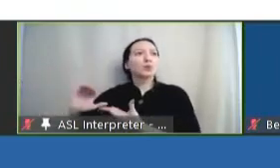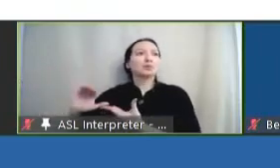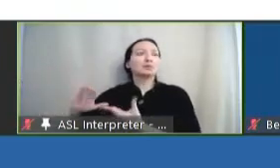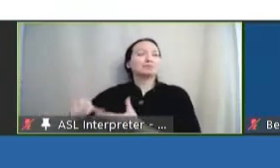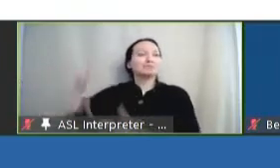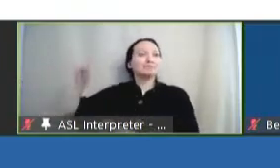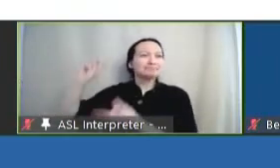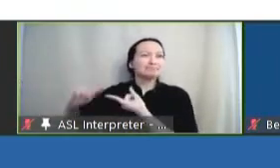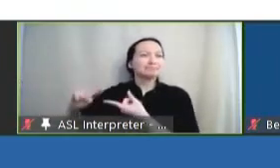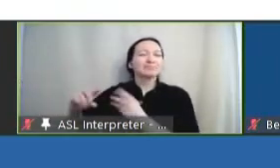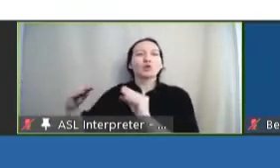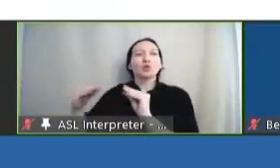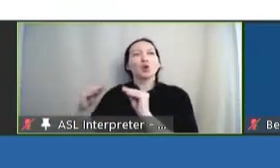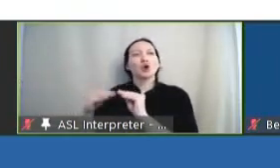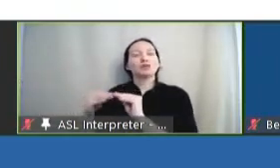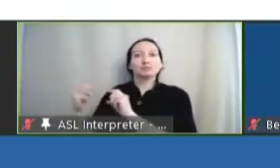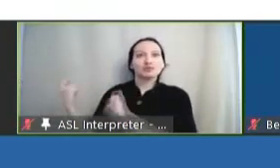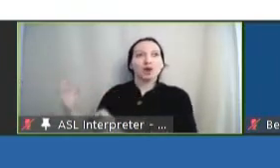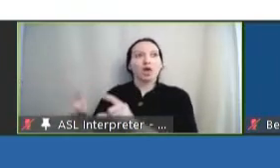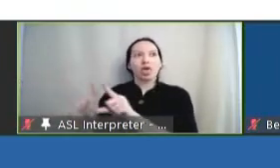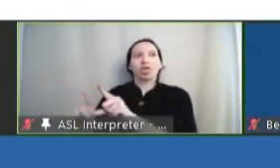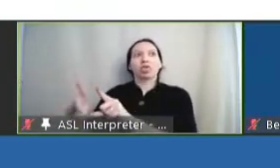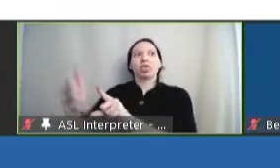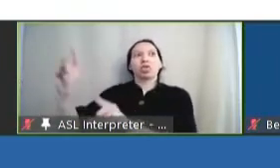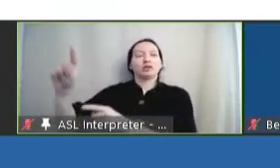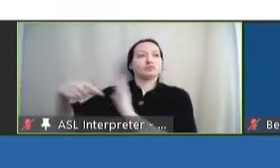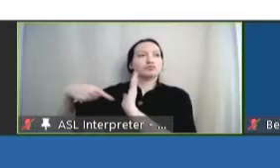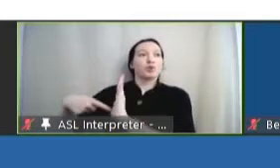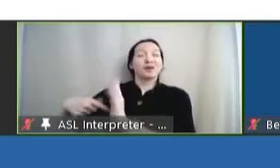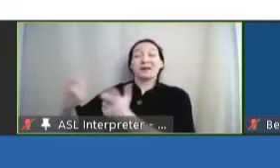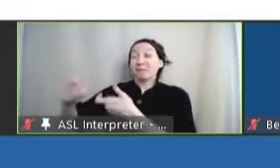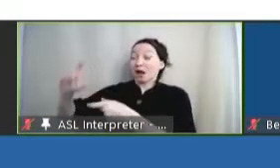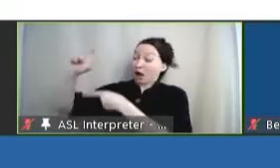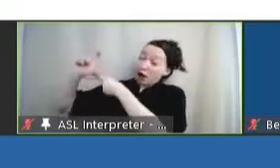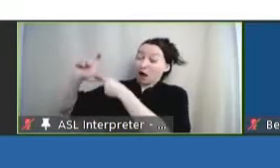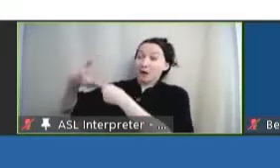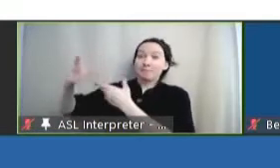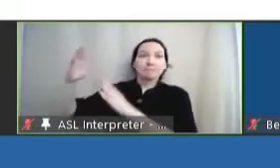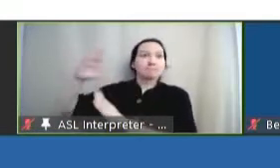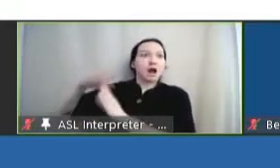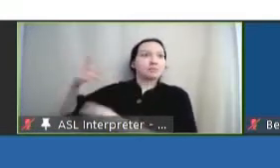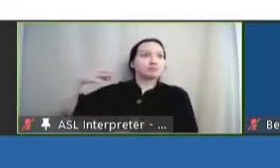arise more dramatically, indicating that the biggest benefit of additional vaccination